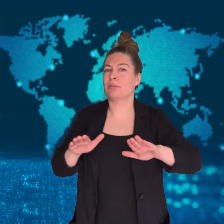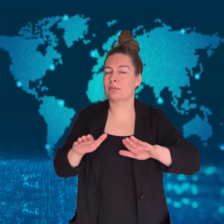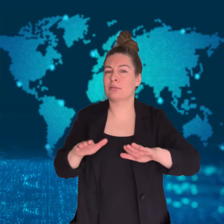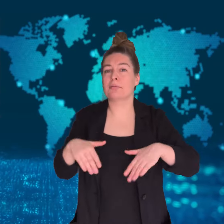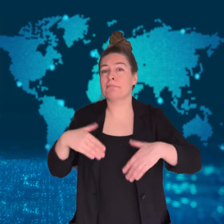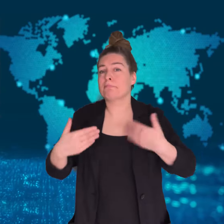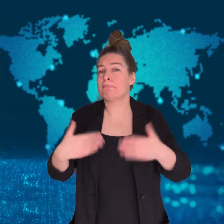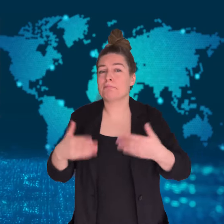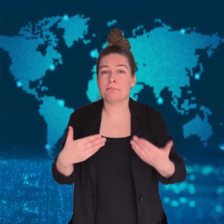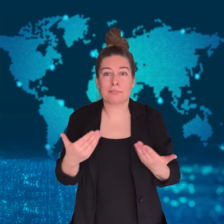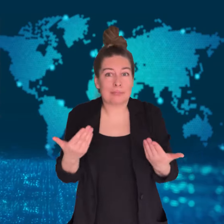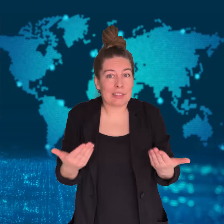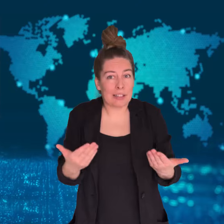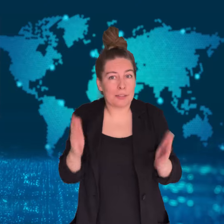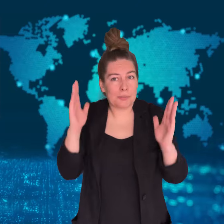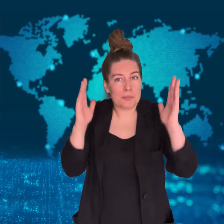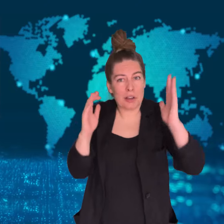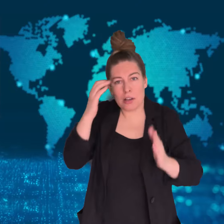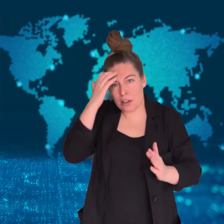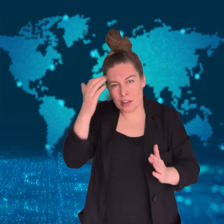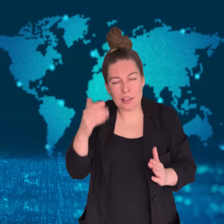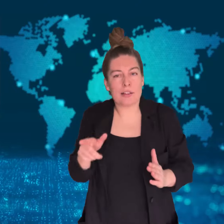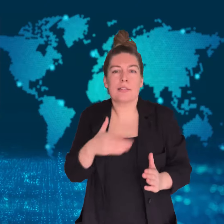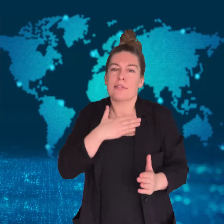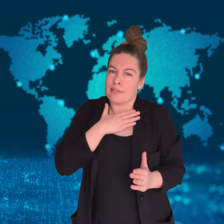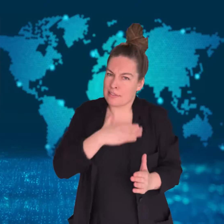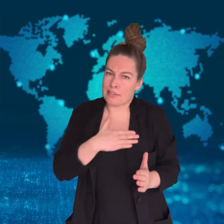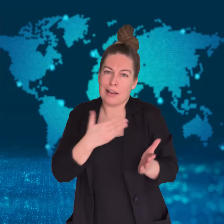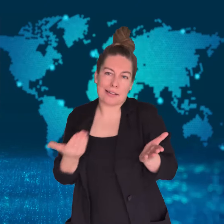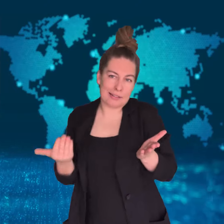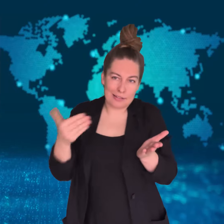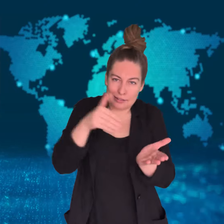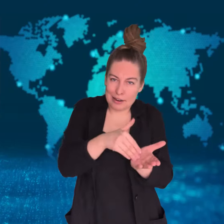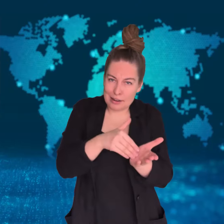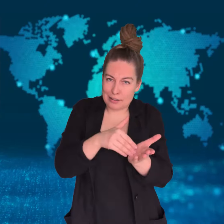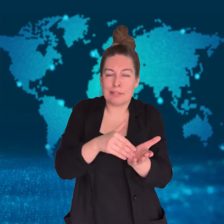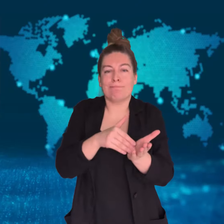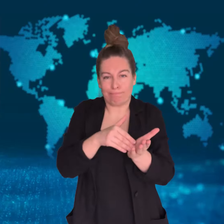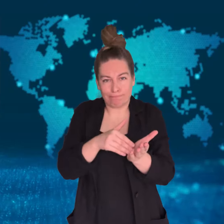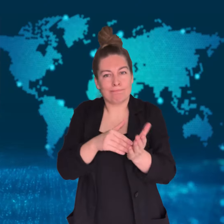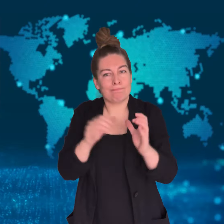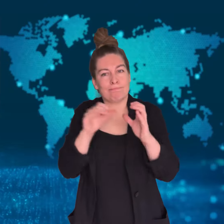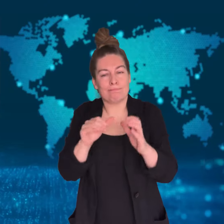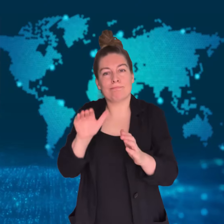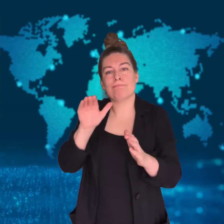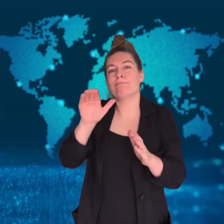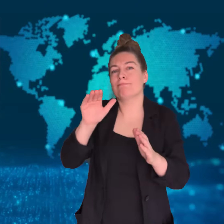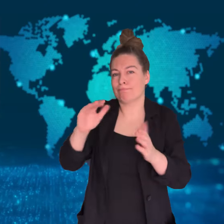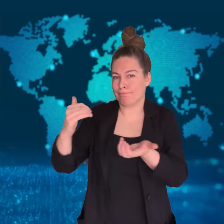Malaysia, Australia, and China later ended their search in January 2017.